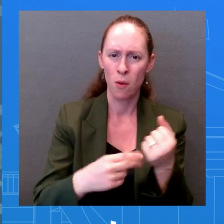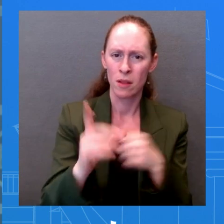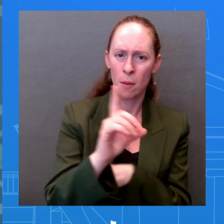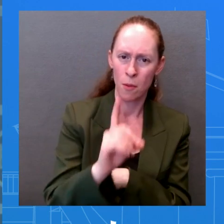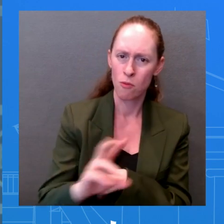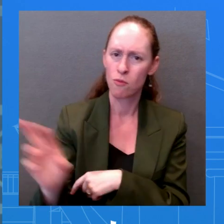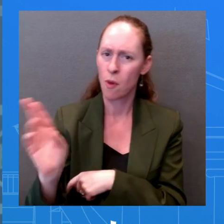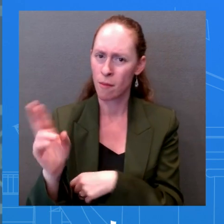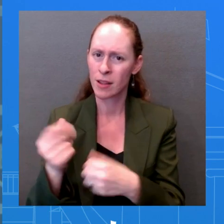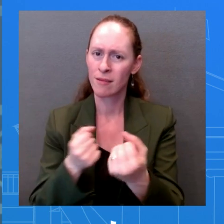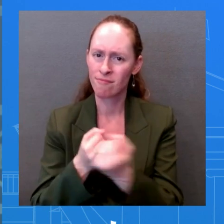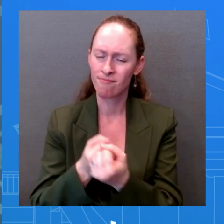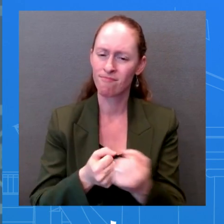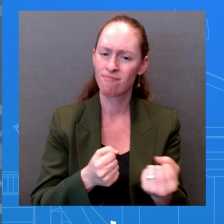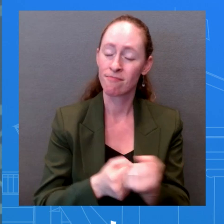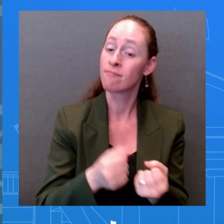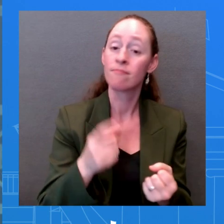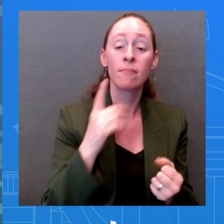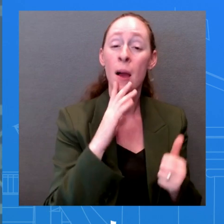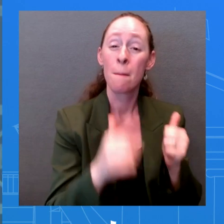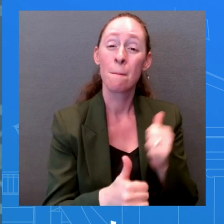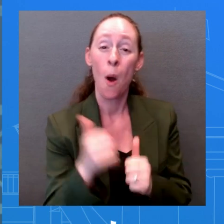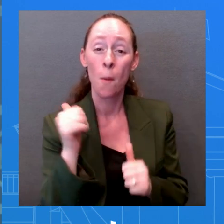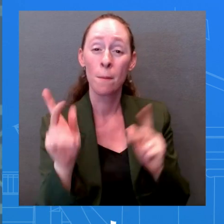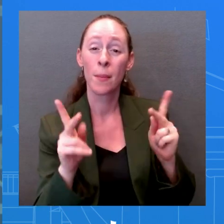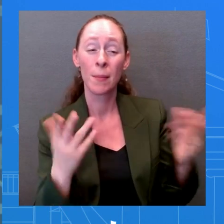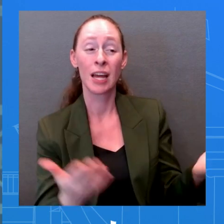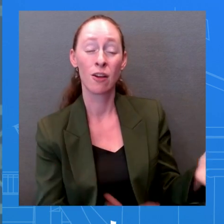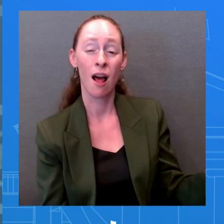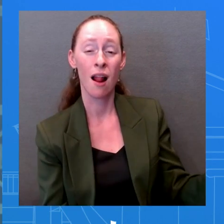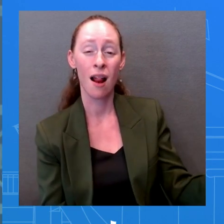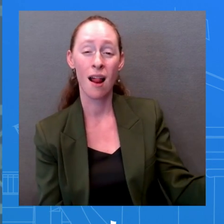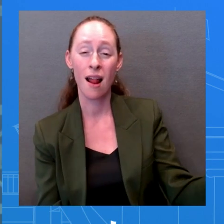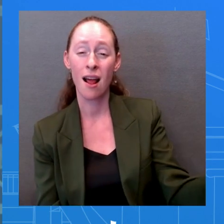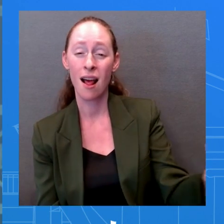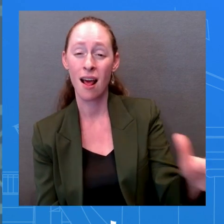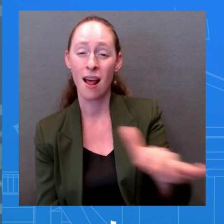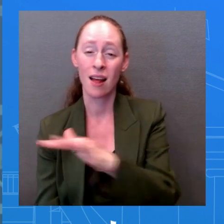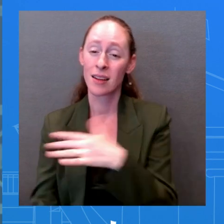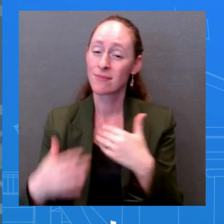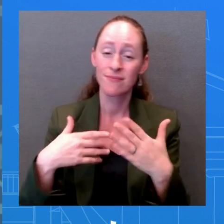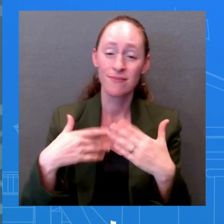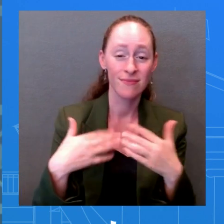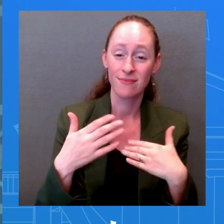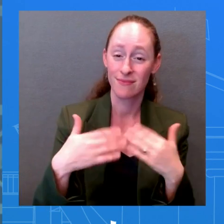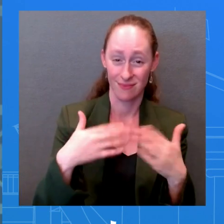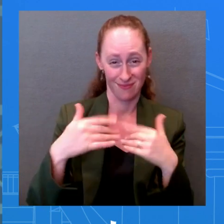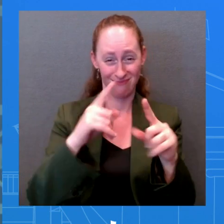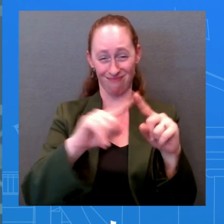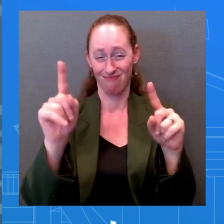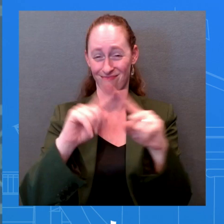are united in opposition to hate-fueled violence. So this is a core American value that is shared by people